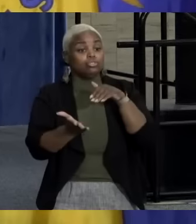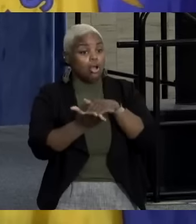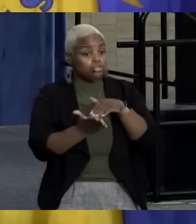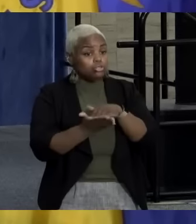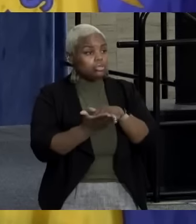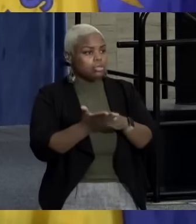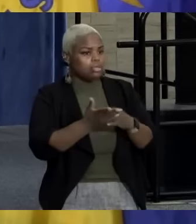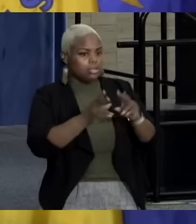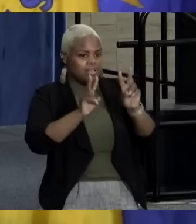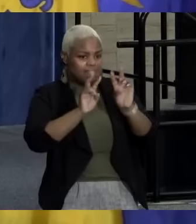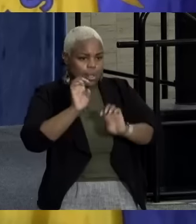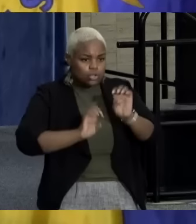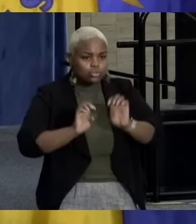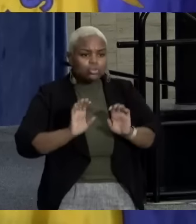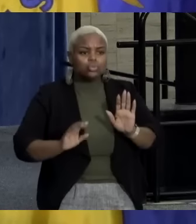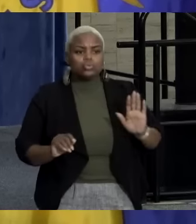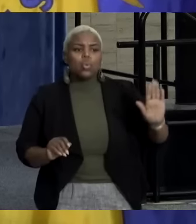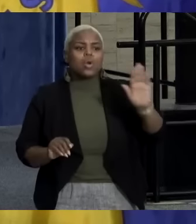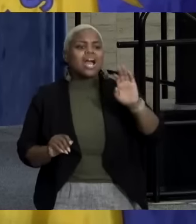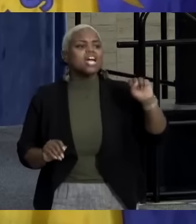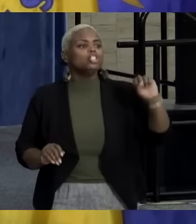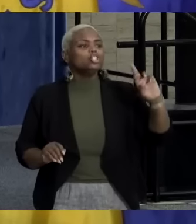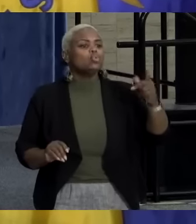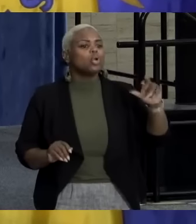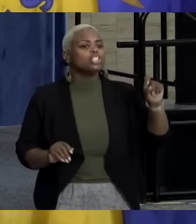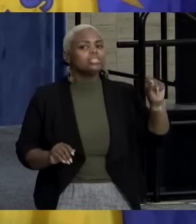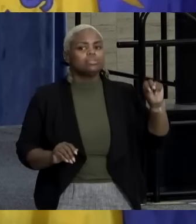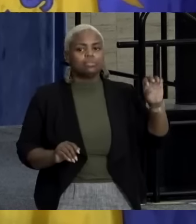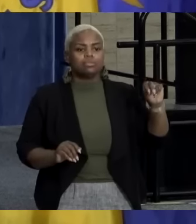to figure out when is the right time to start. Sometimes it's microdosing,